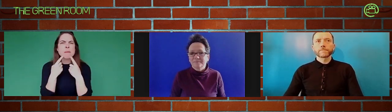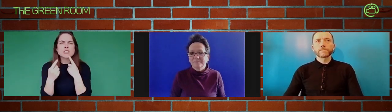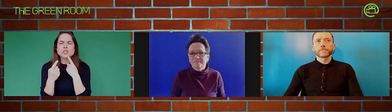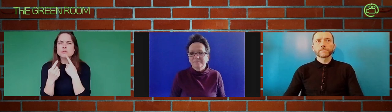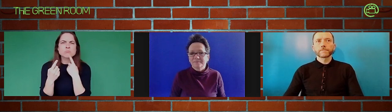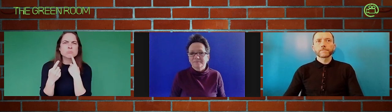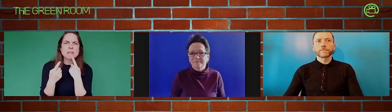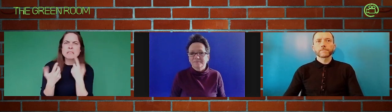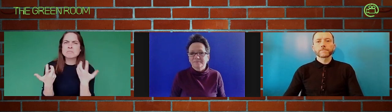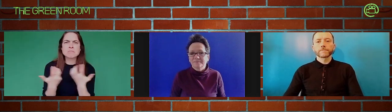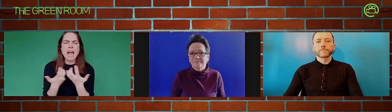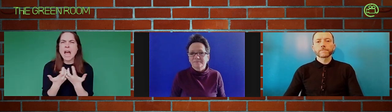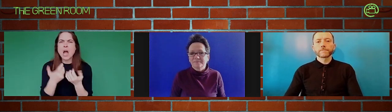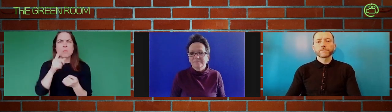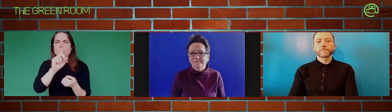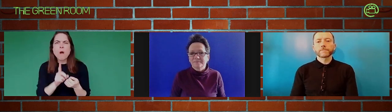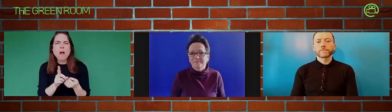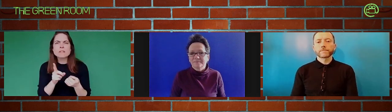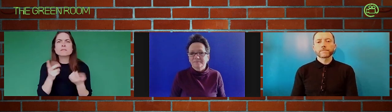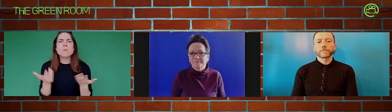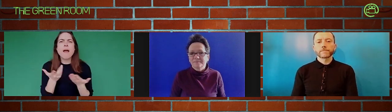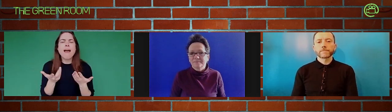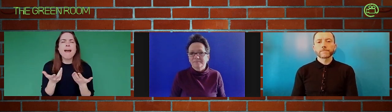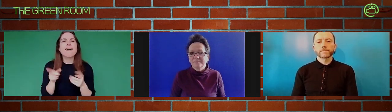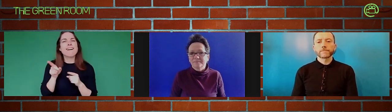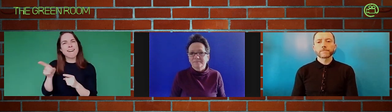to get them all on our project websites